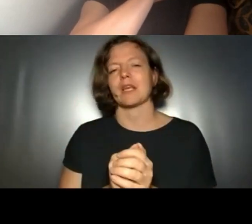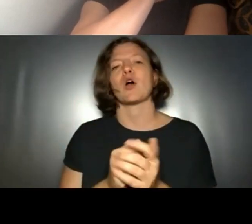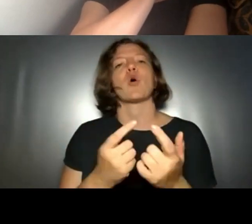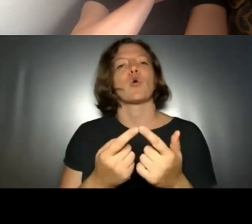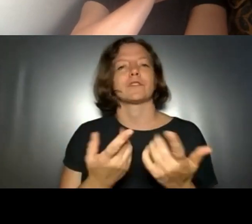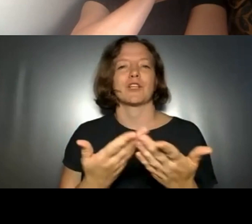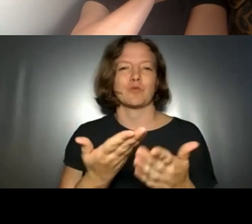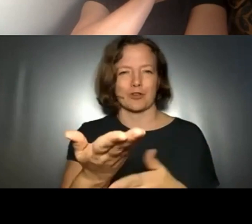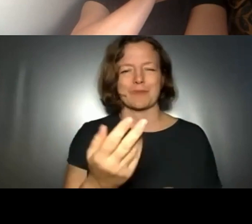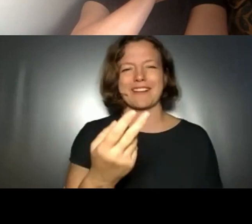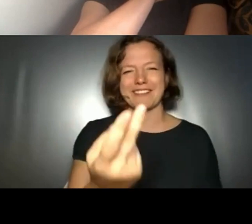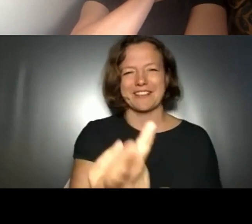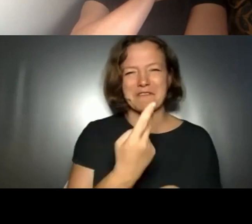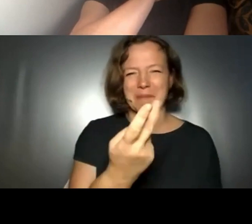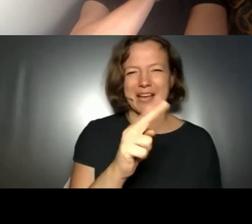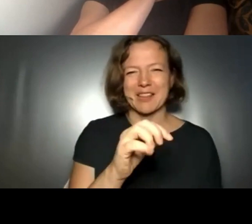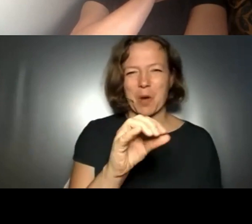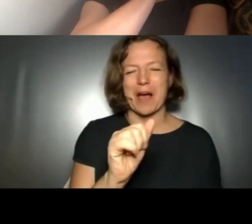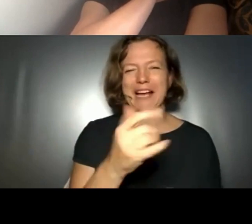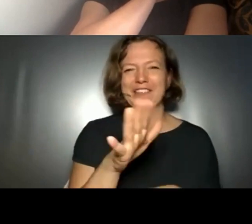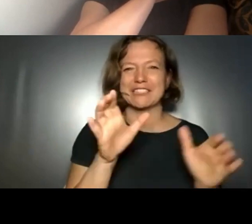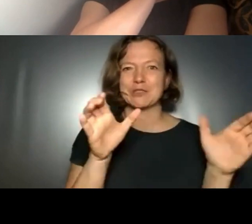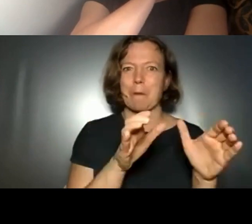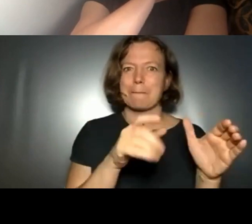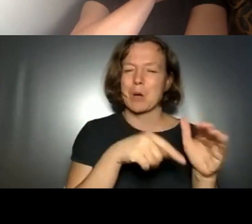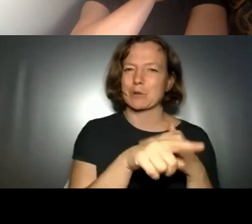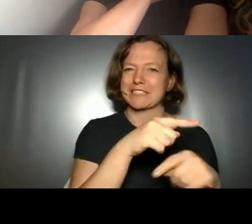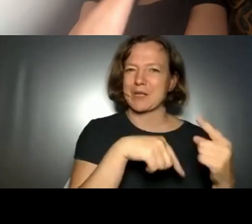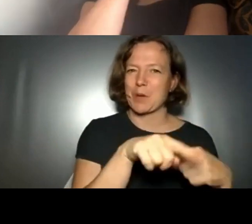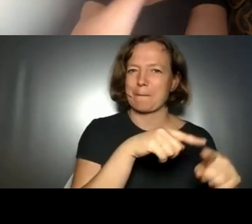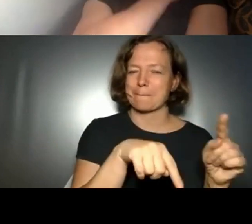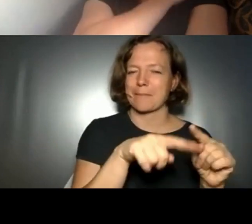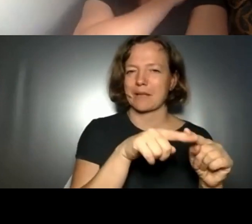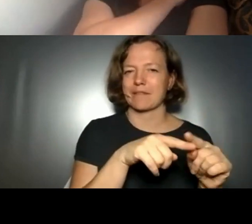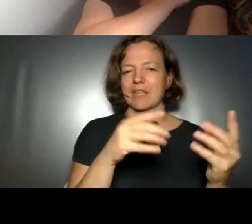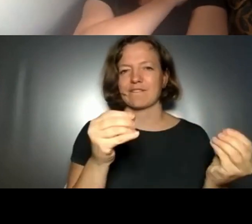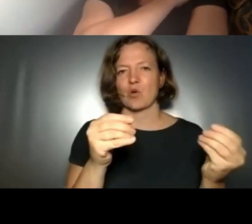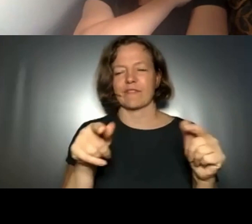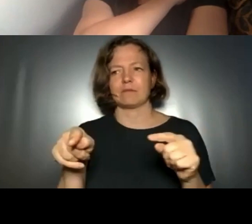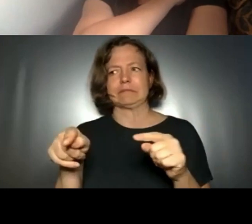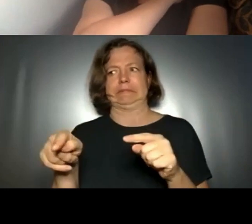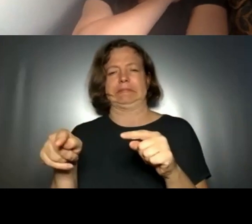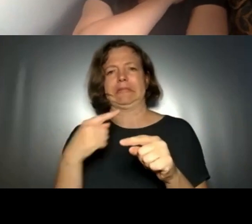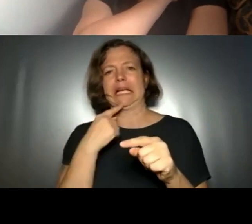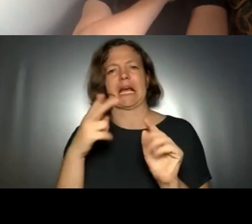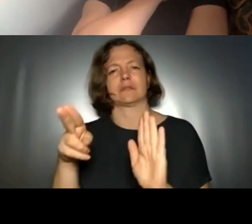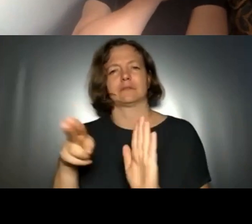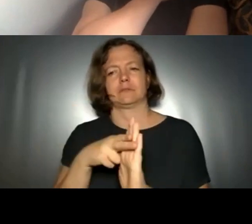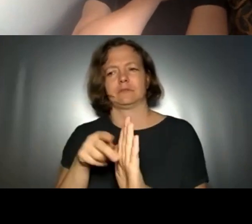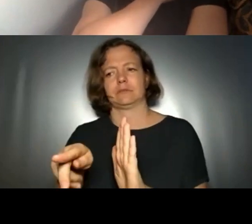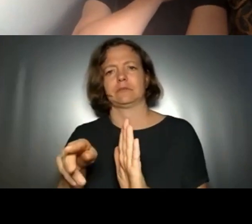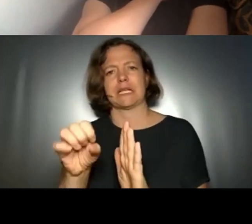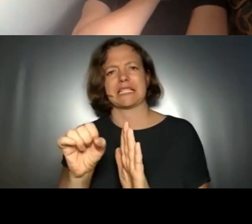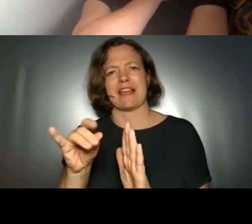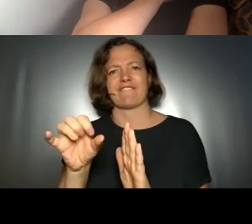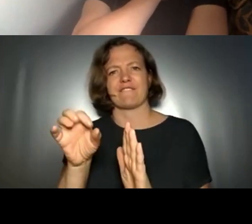that we did together - is that we are actually trying to create these safer spaces within larger institutions,